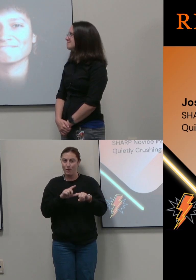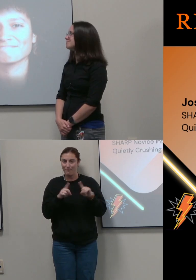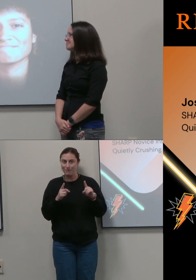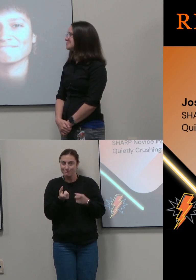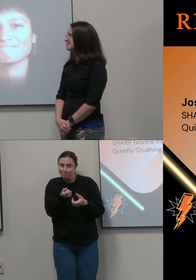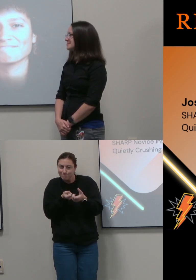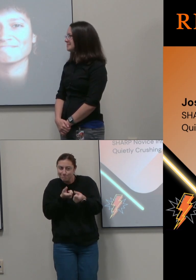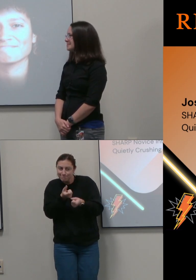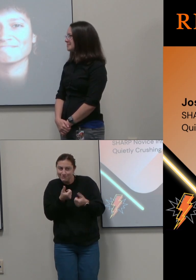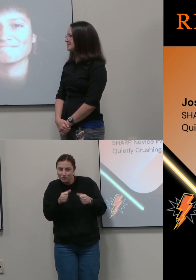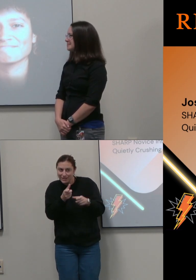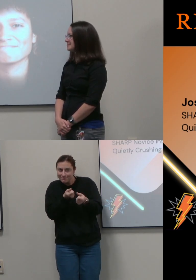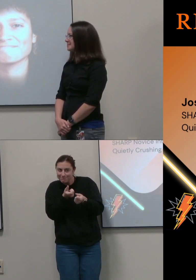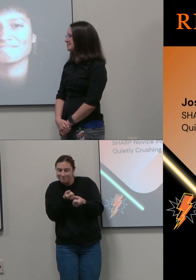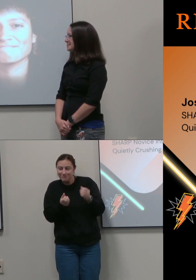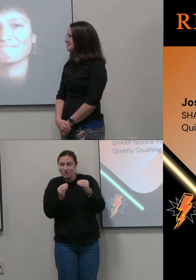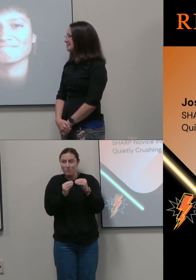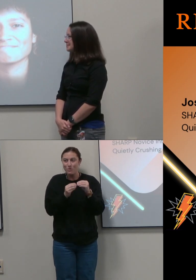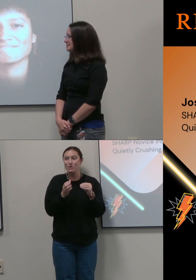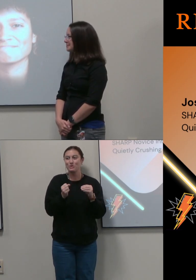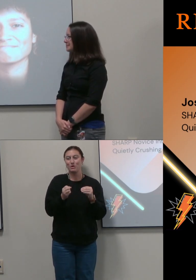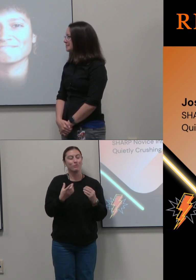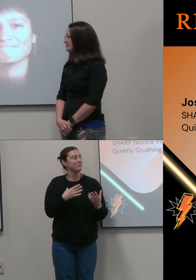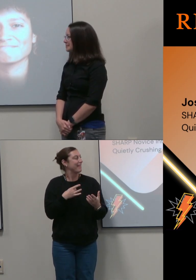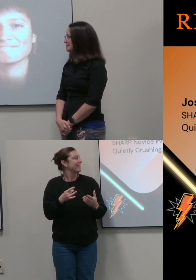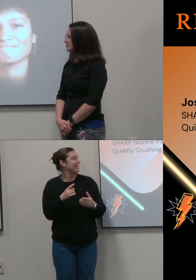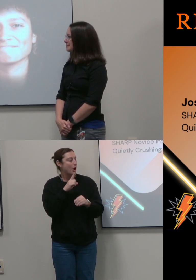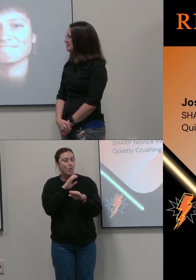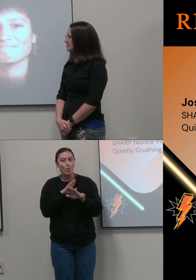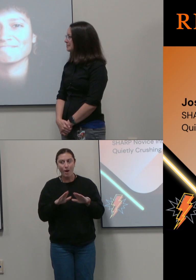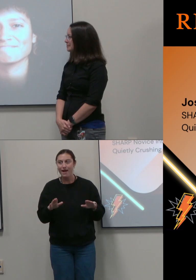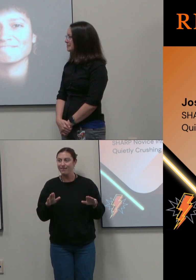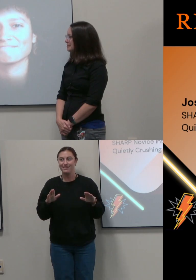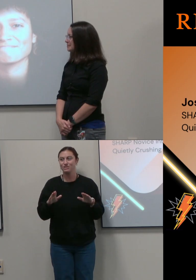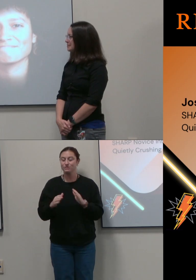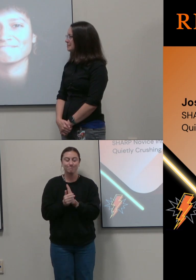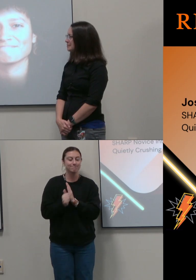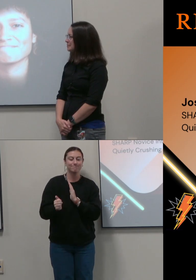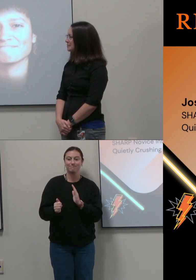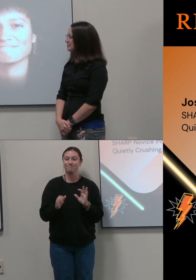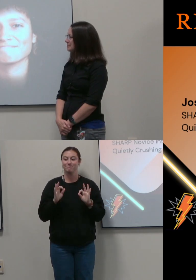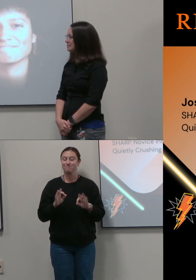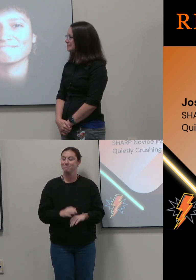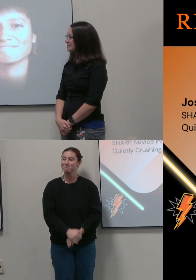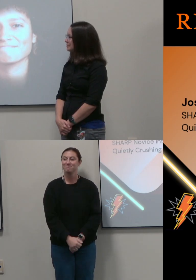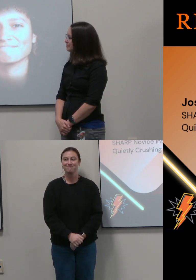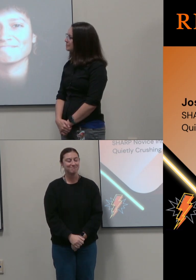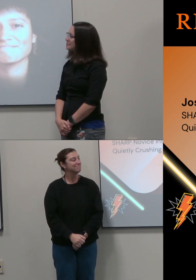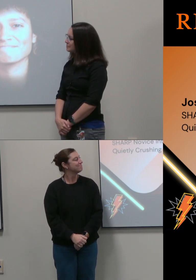I know her skill was there, of course, but trying to bring out her personality a little bit more, and she is quiet, but she is skilled.